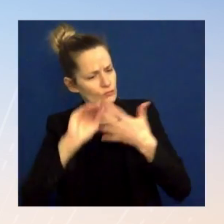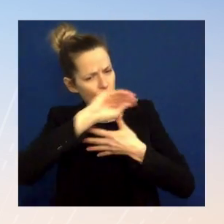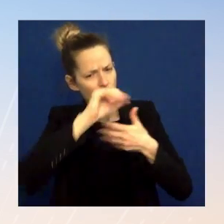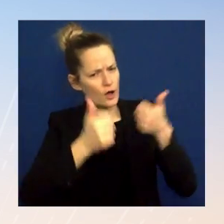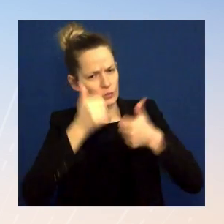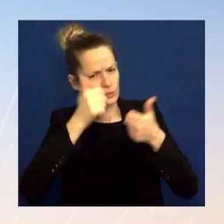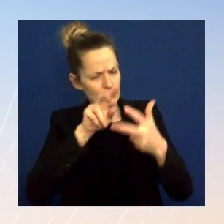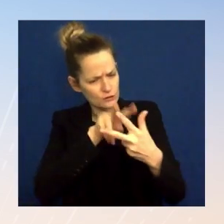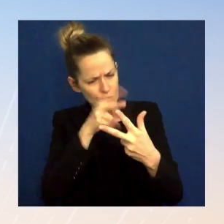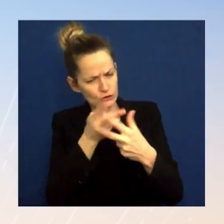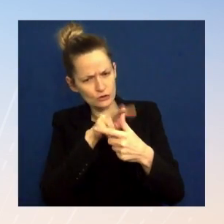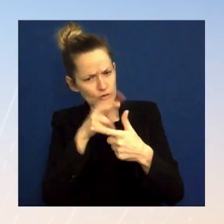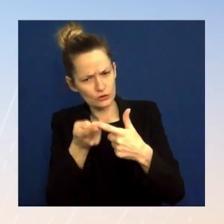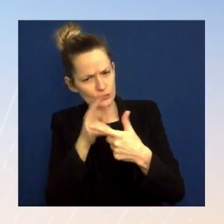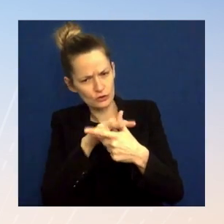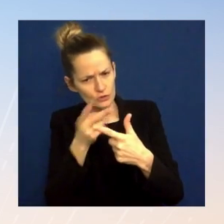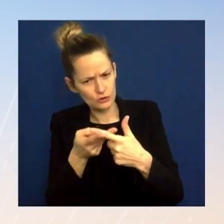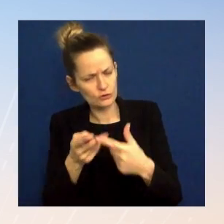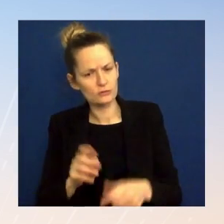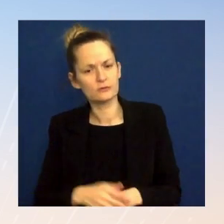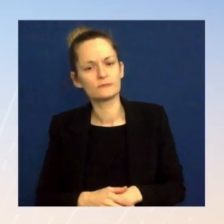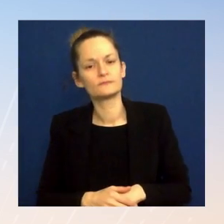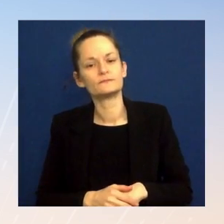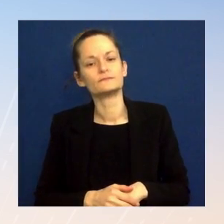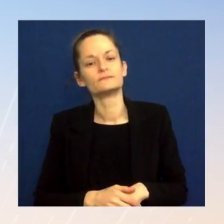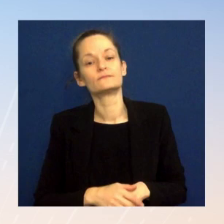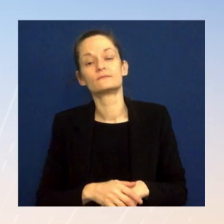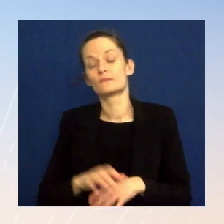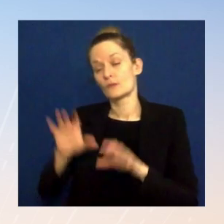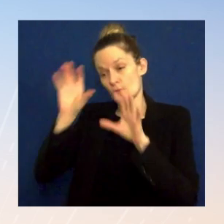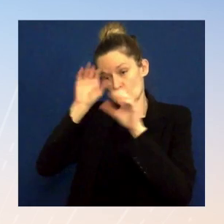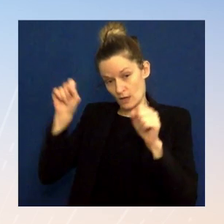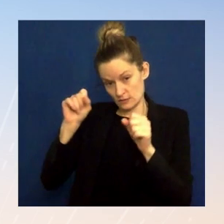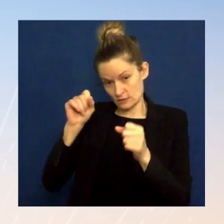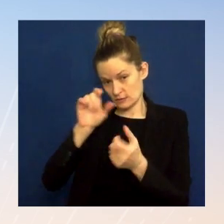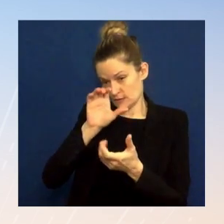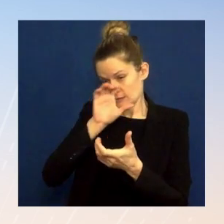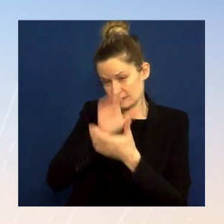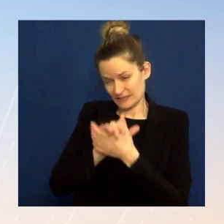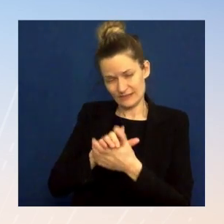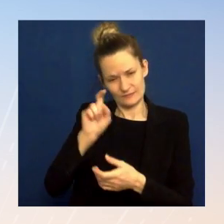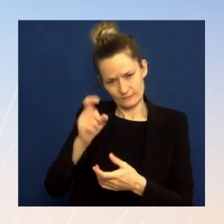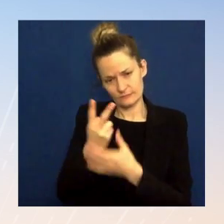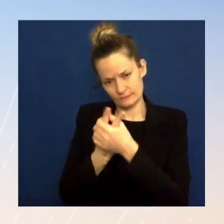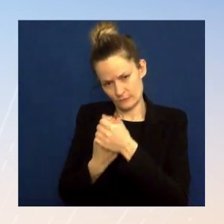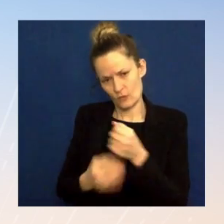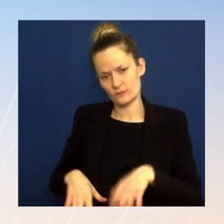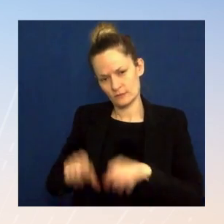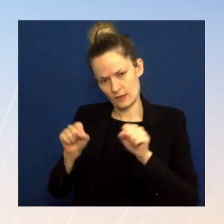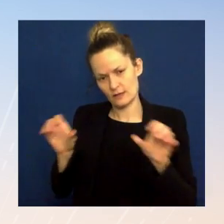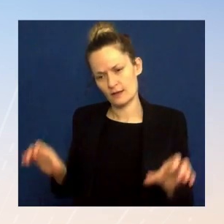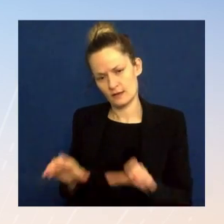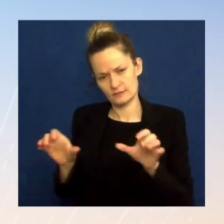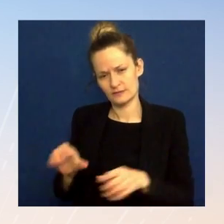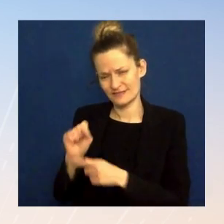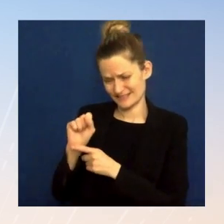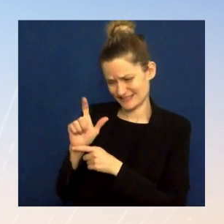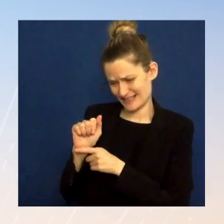that we can both take a strong stand against forced labor, against slave labor anywhere it occurs, including in Xinjiang,